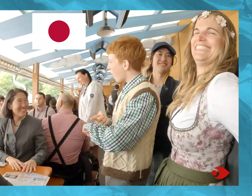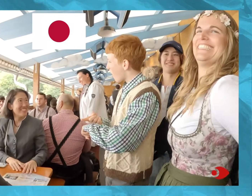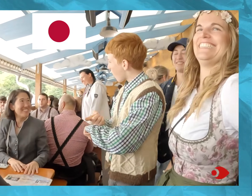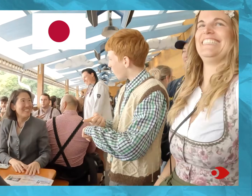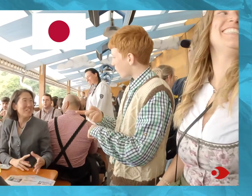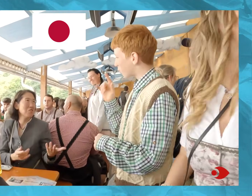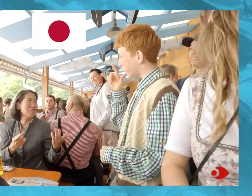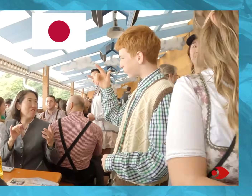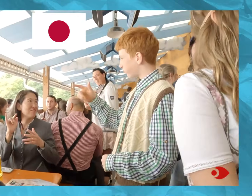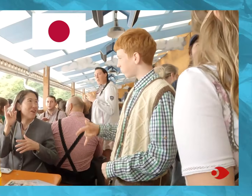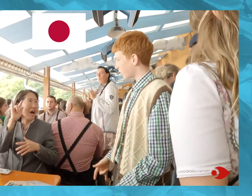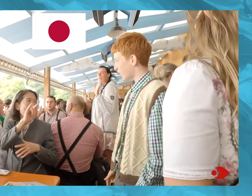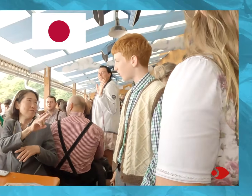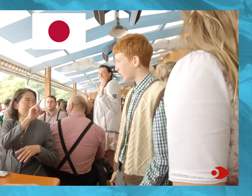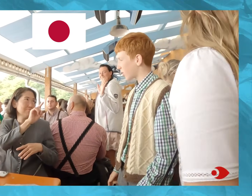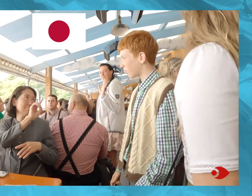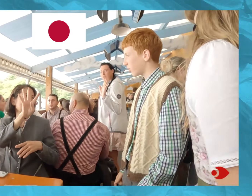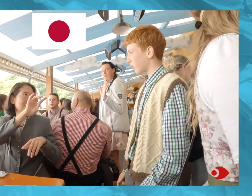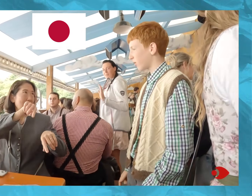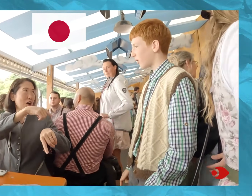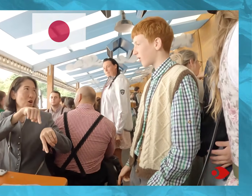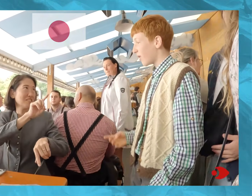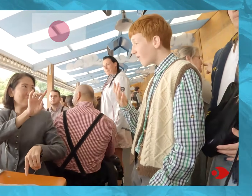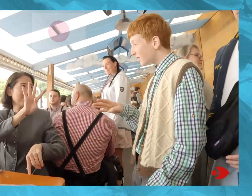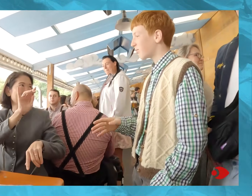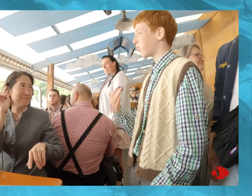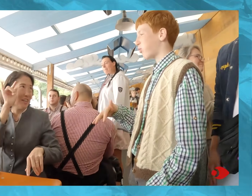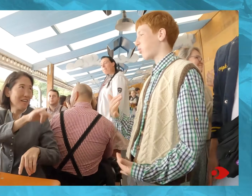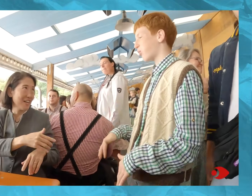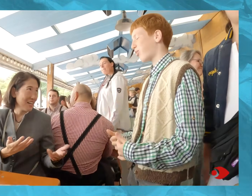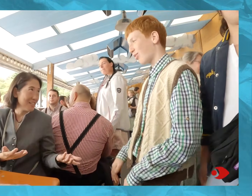How long was your flight? - The flight took about 14 hours. 14, wow!